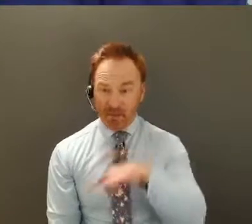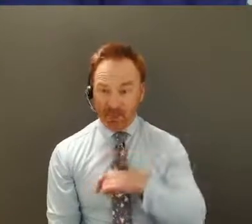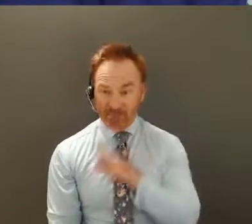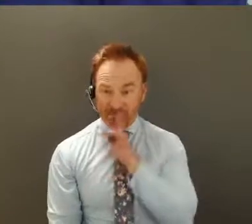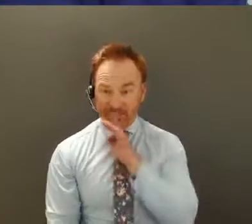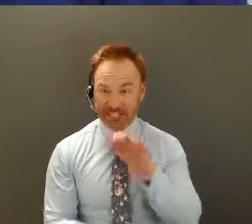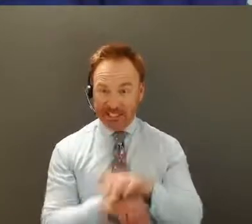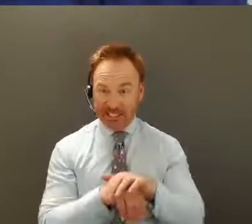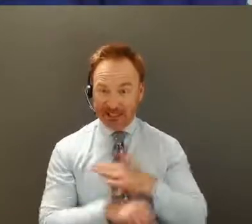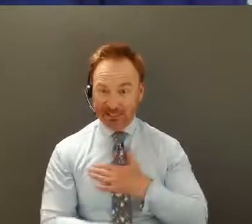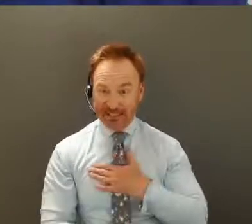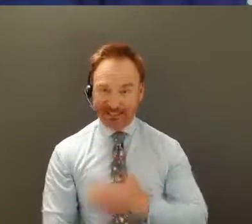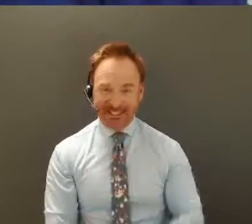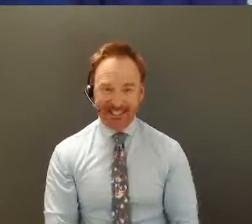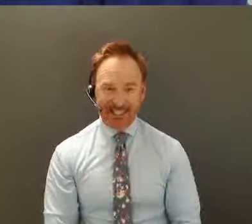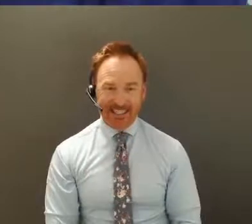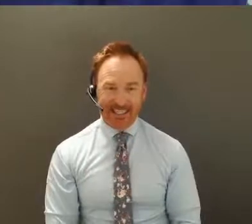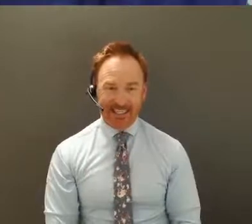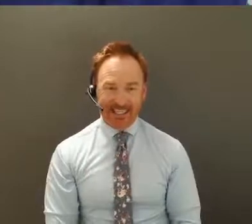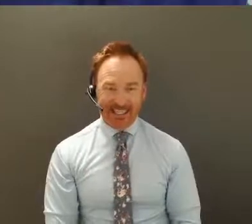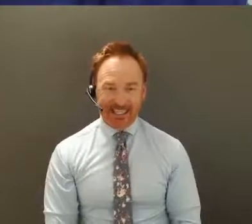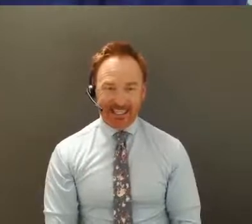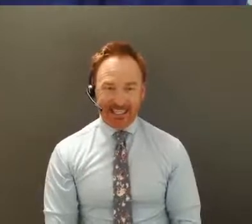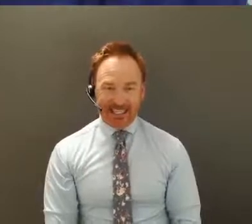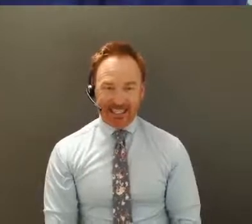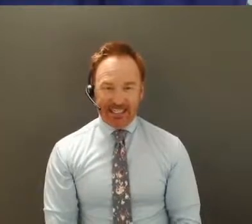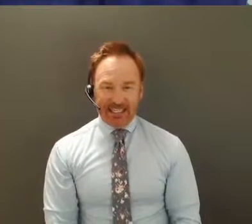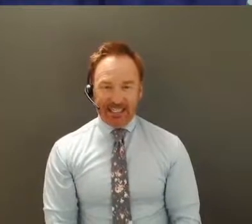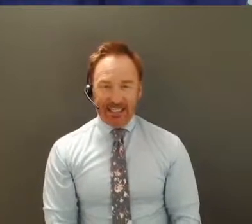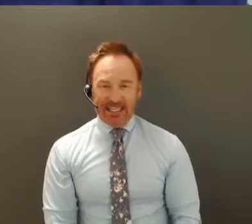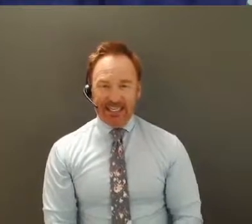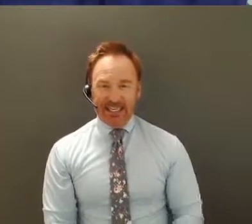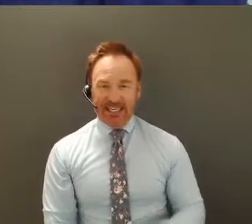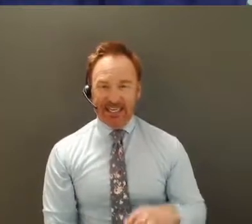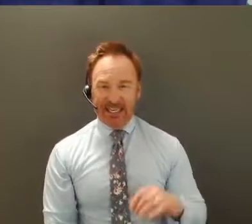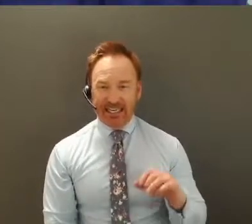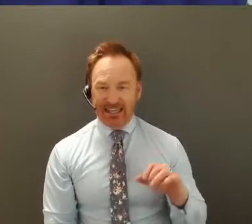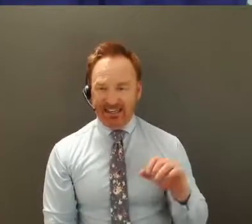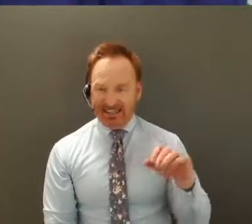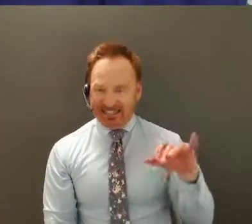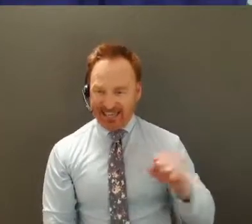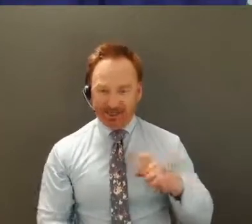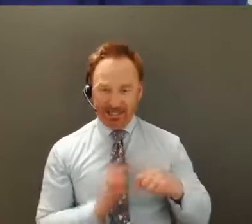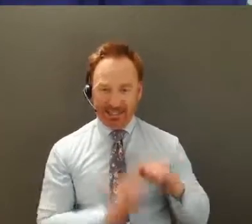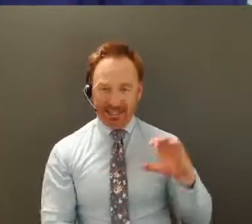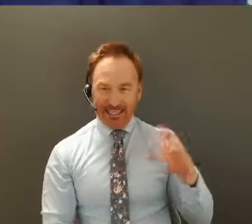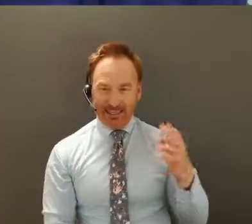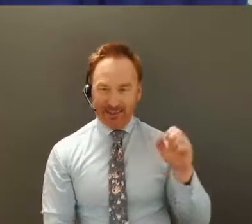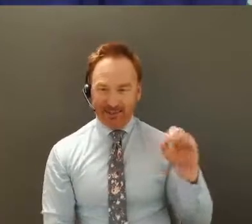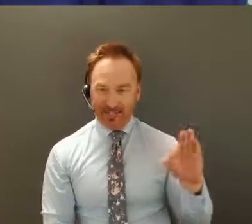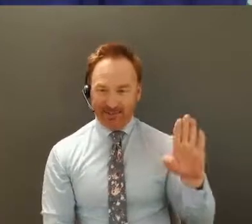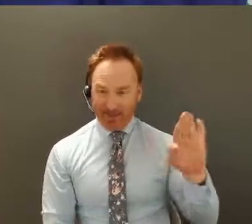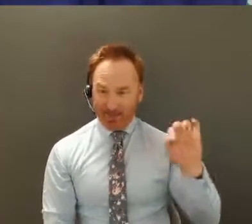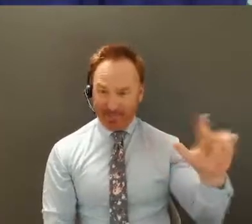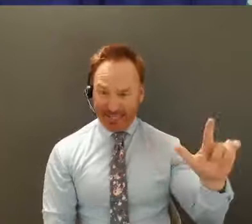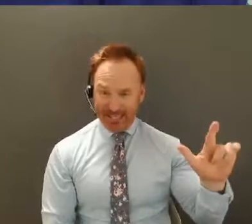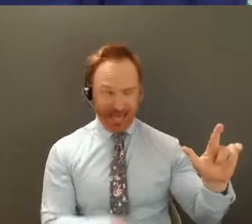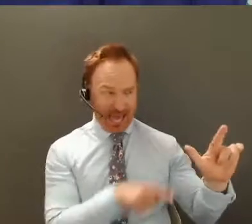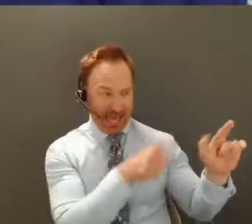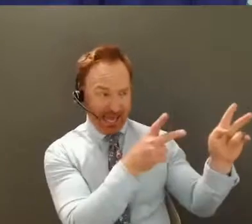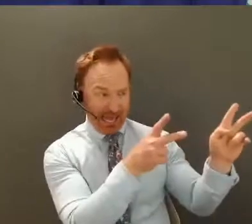questions from reporters.